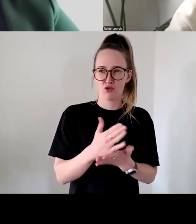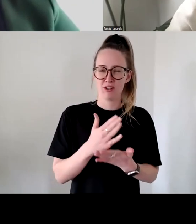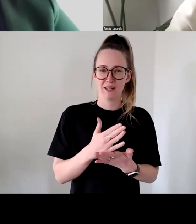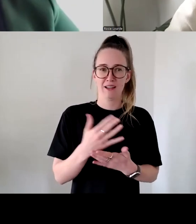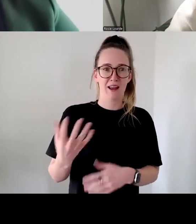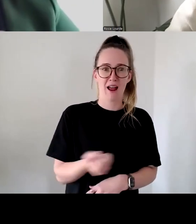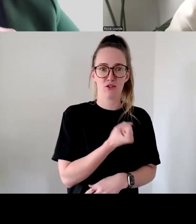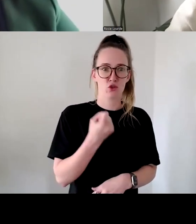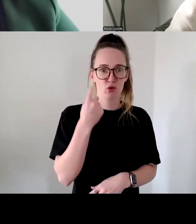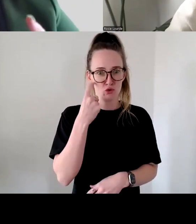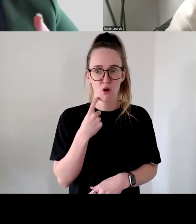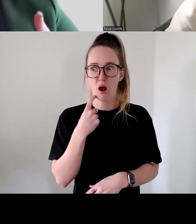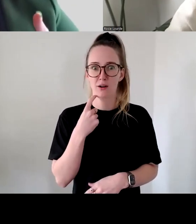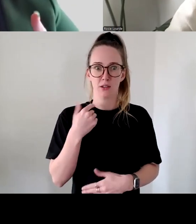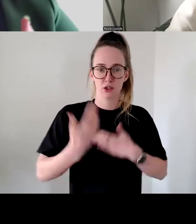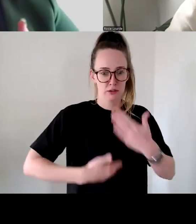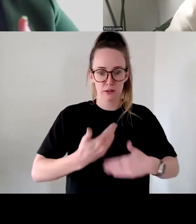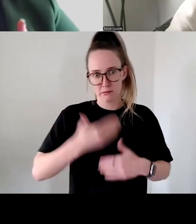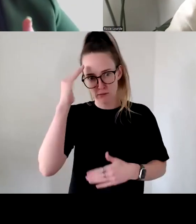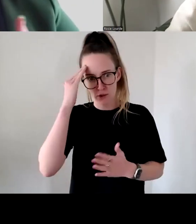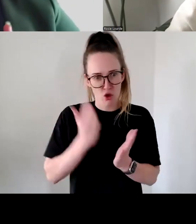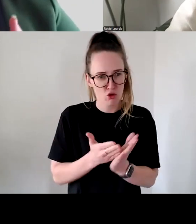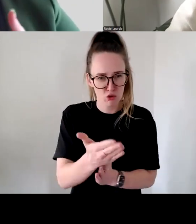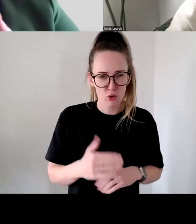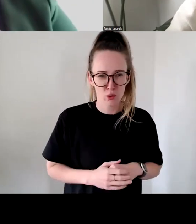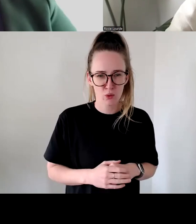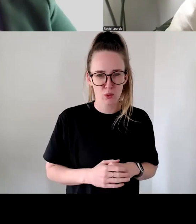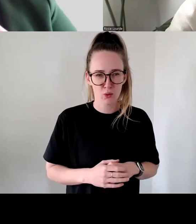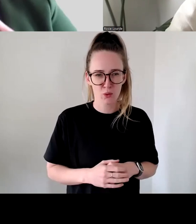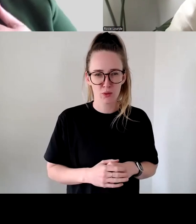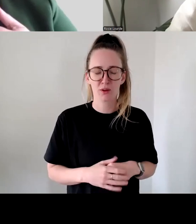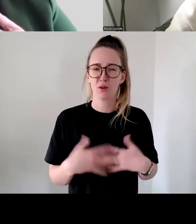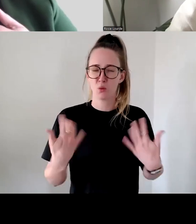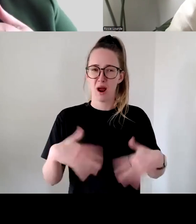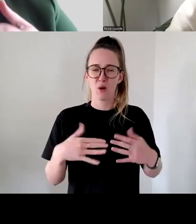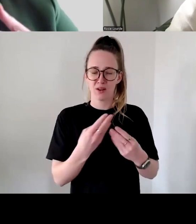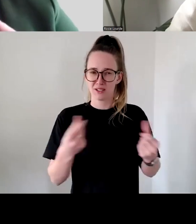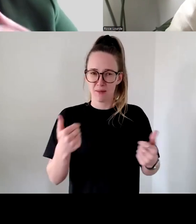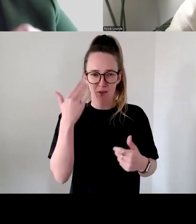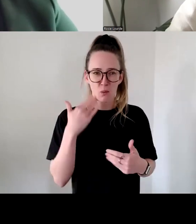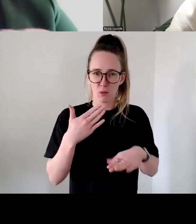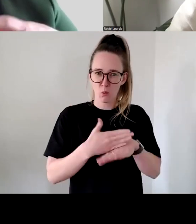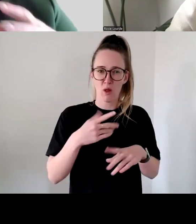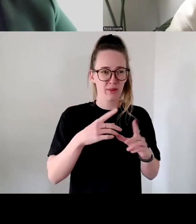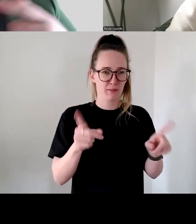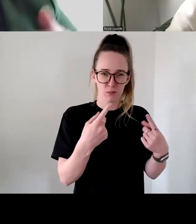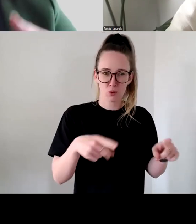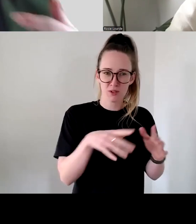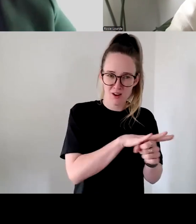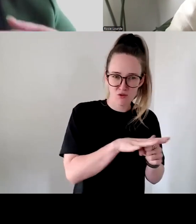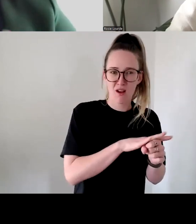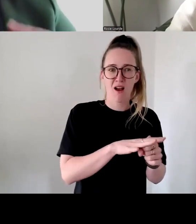music industry, these are really resilient and highly tolerant people in an industry